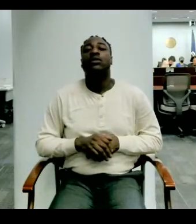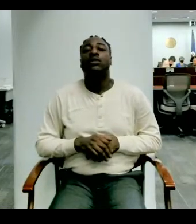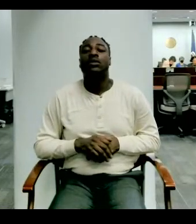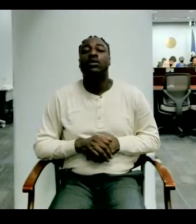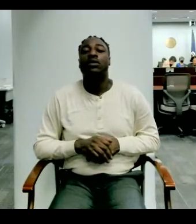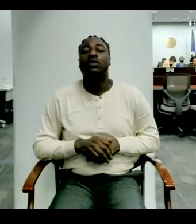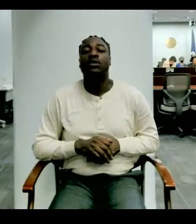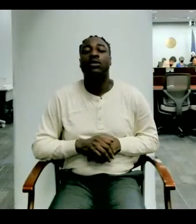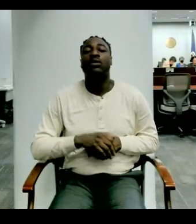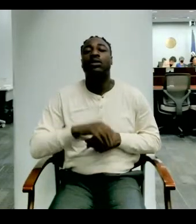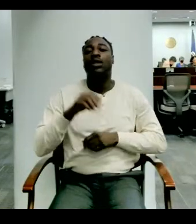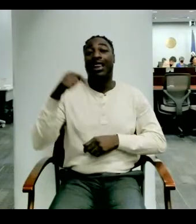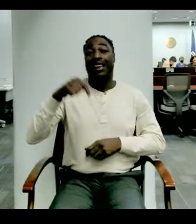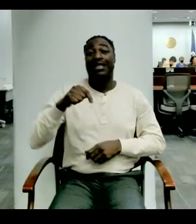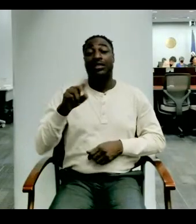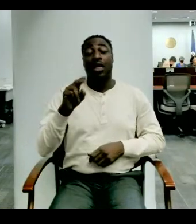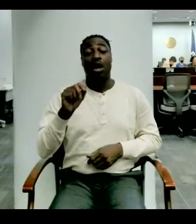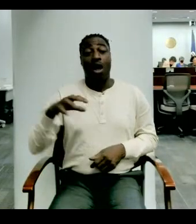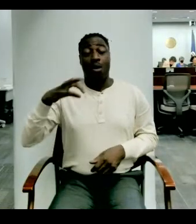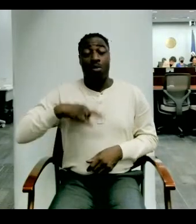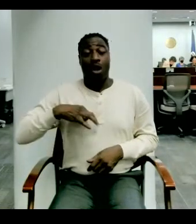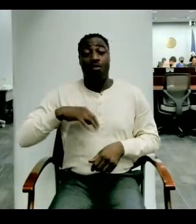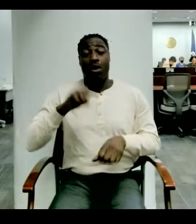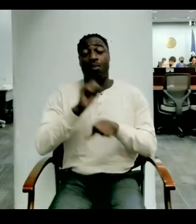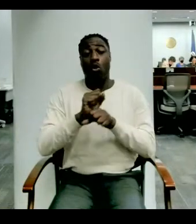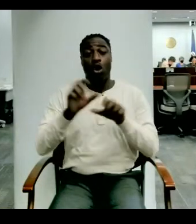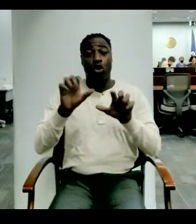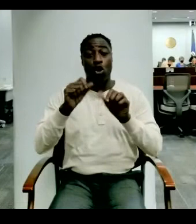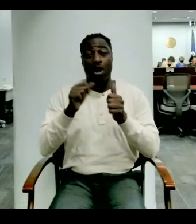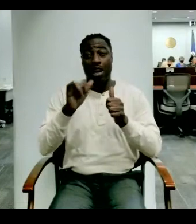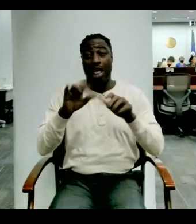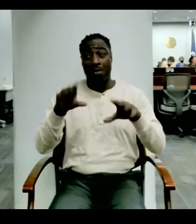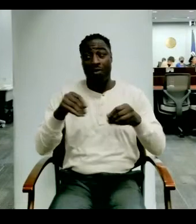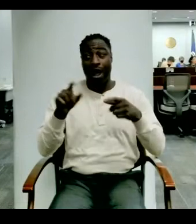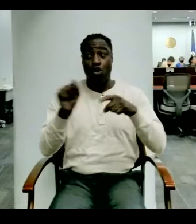A non-profit employer association that provides training and education